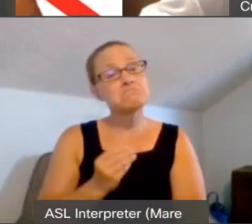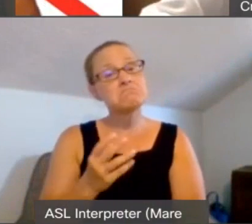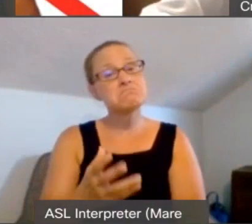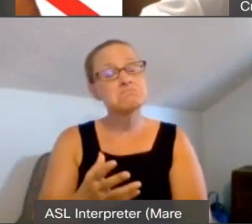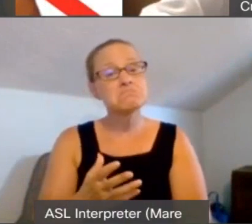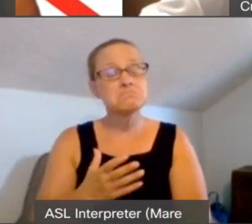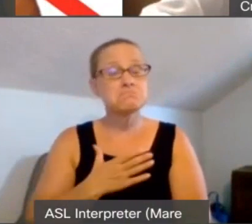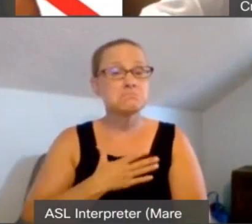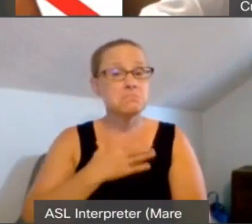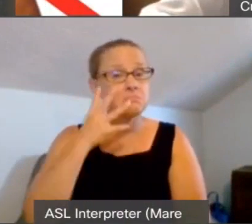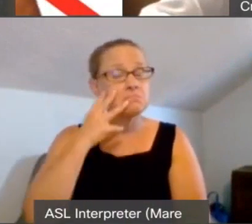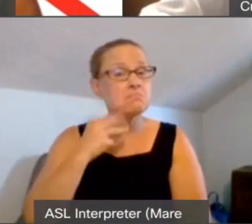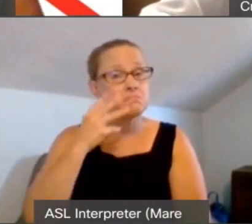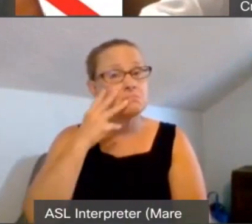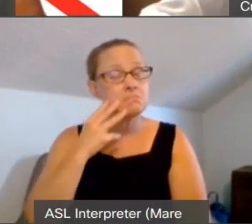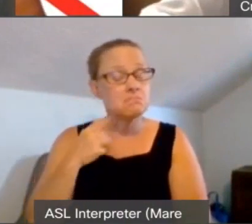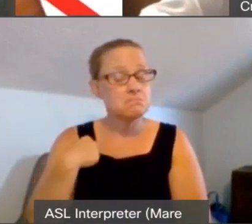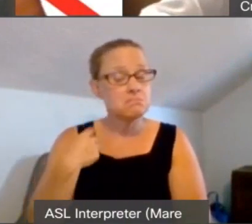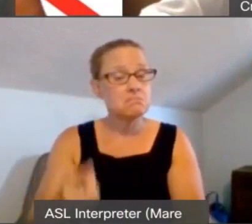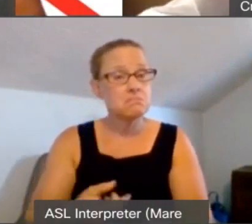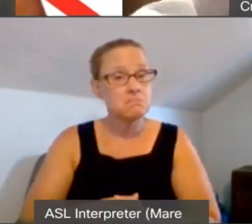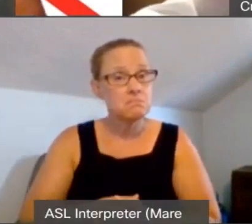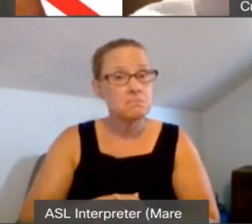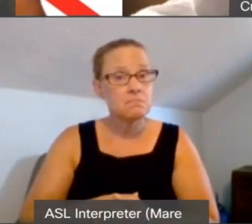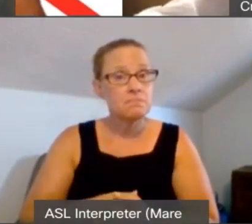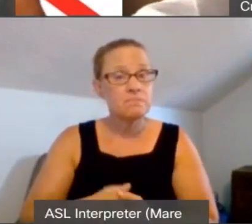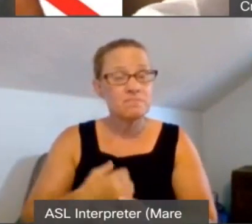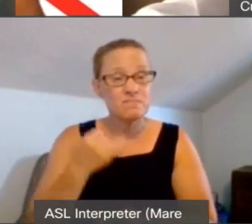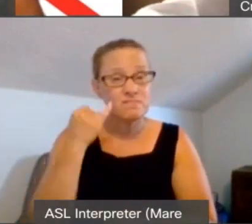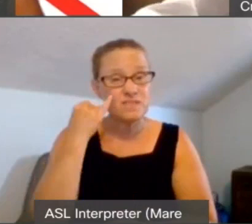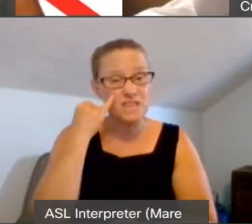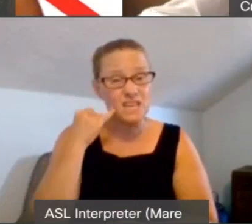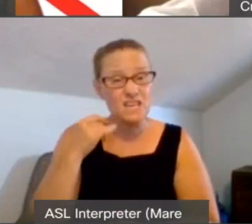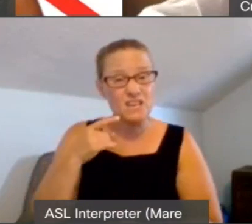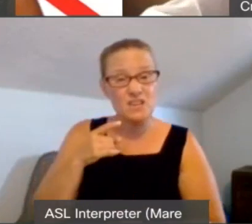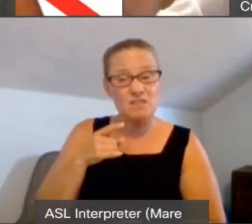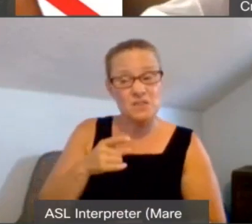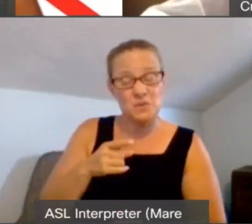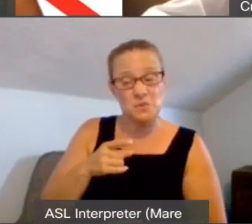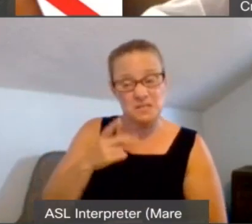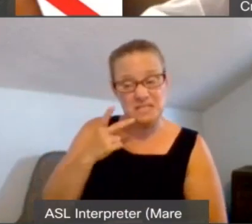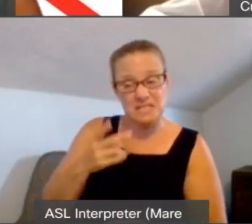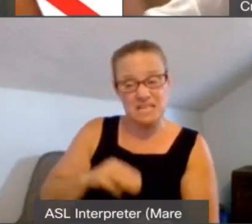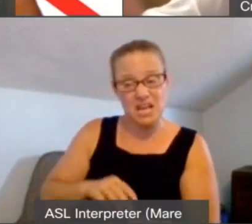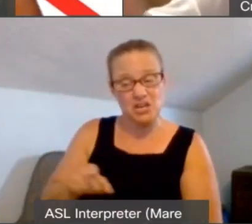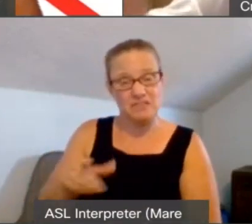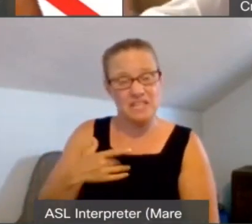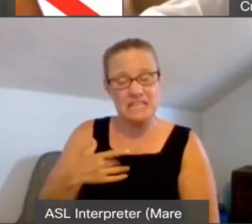personal experience, if you ever have to cross that road, you would have the other providers probably giving